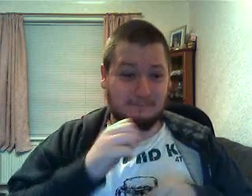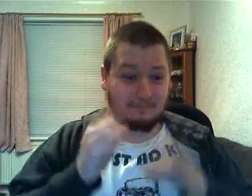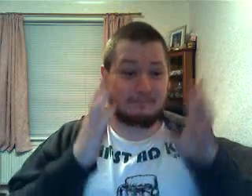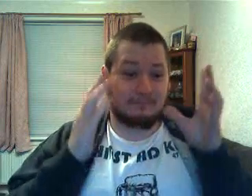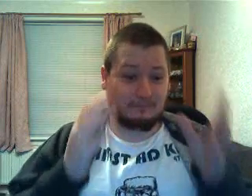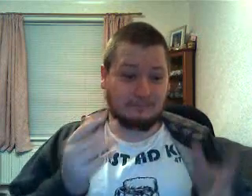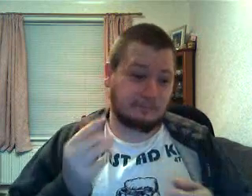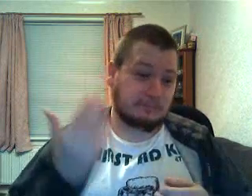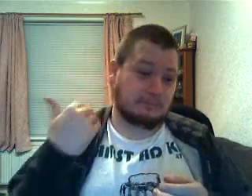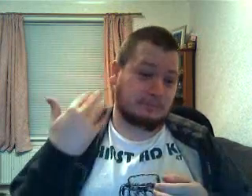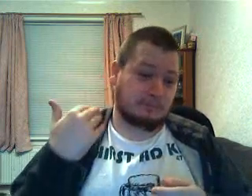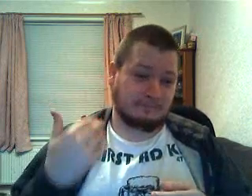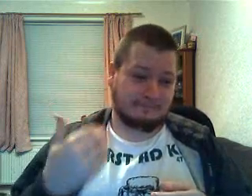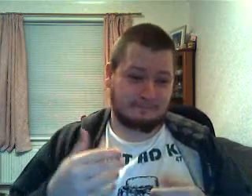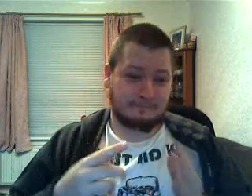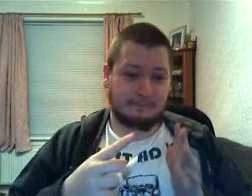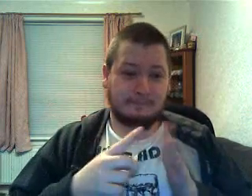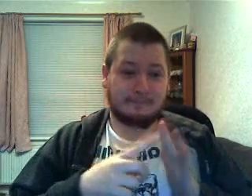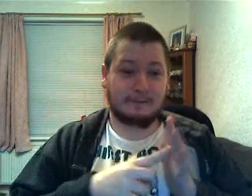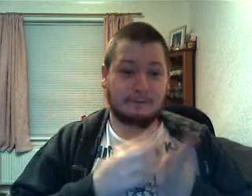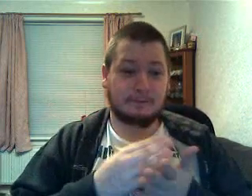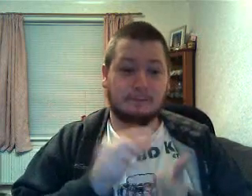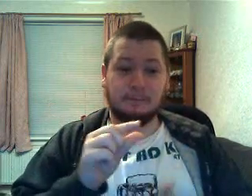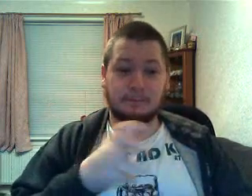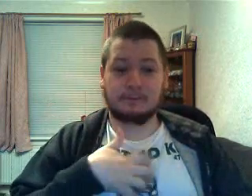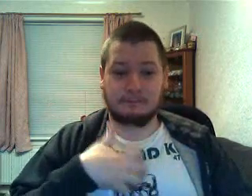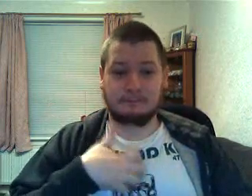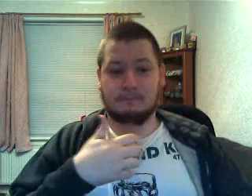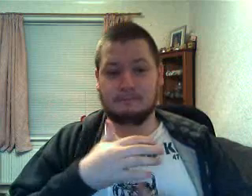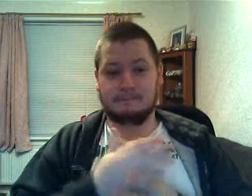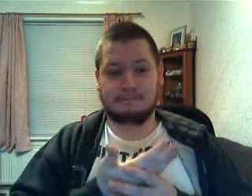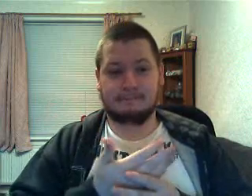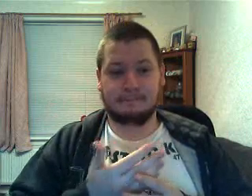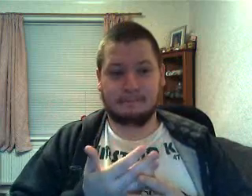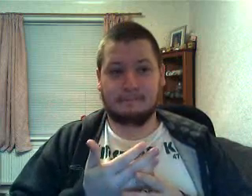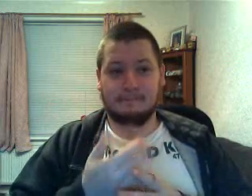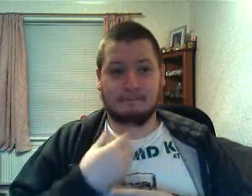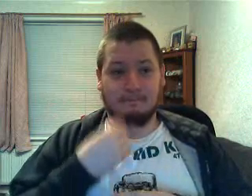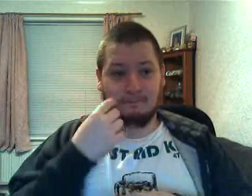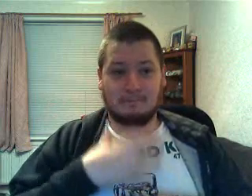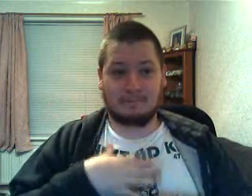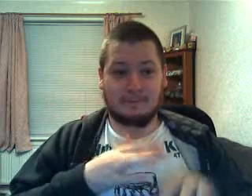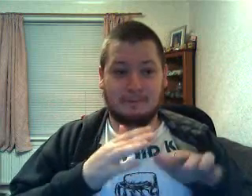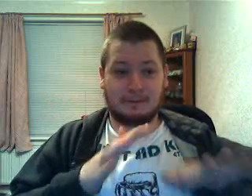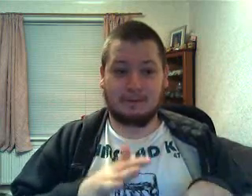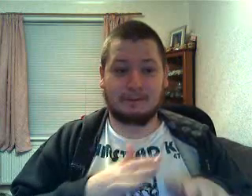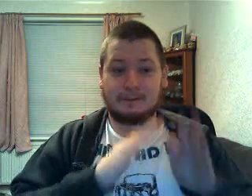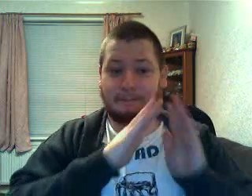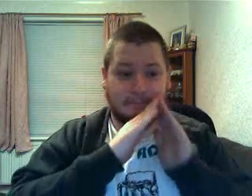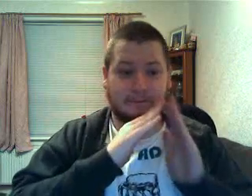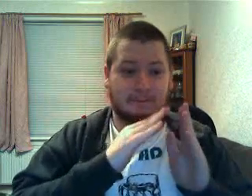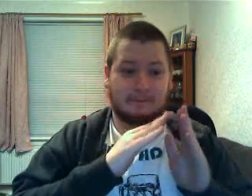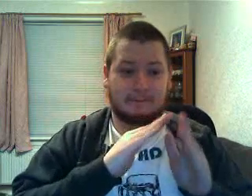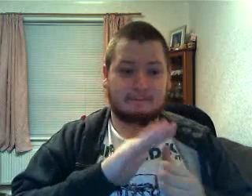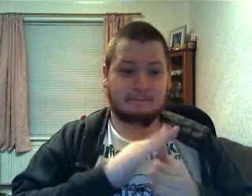I just woke up it's really bit annoying because I just want to stay sleeping